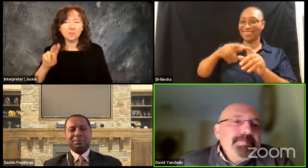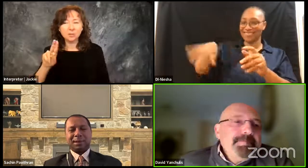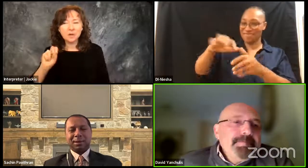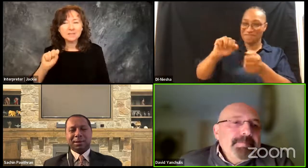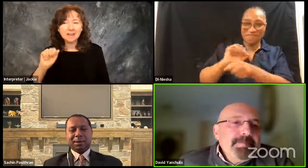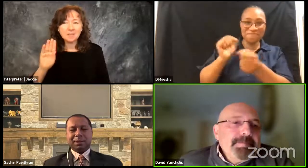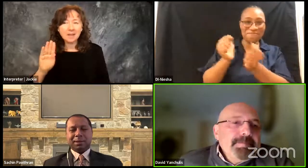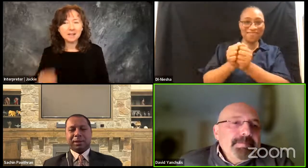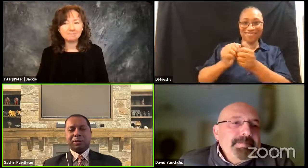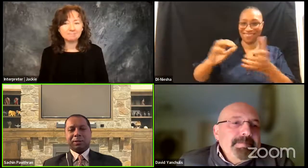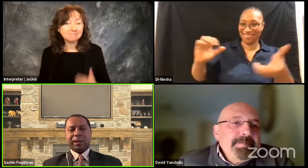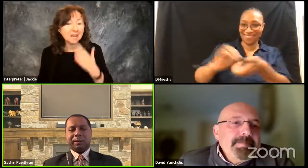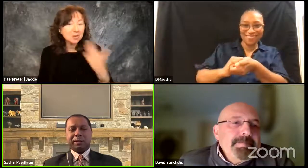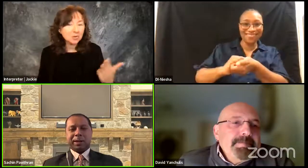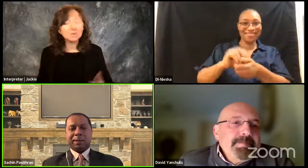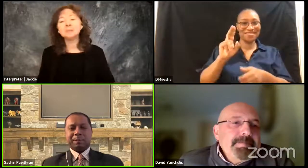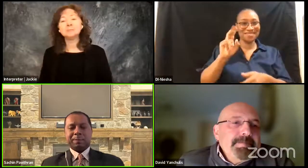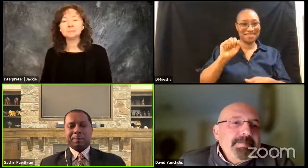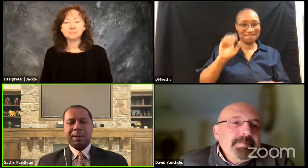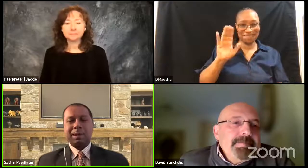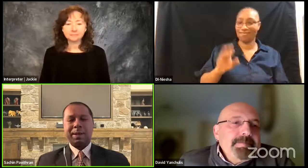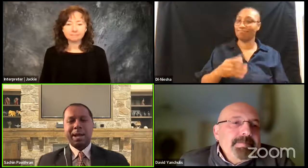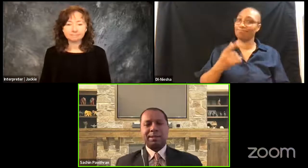Thank you, Dave.